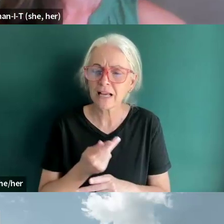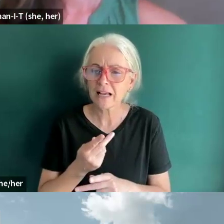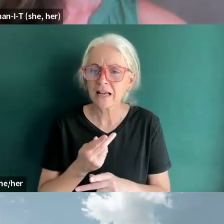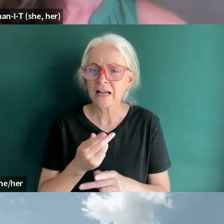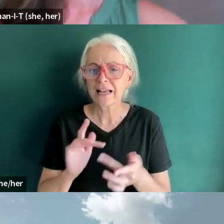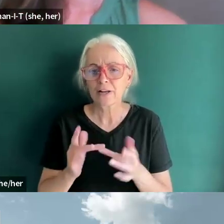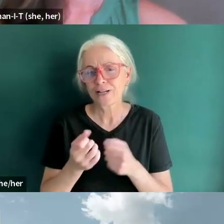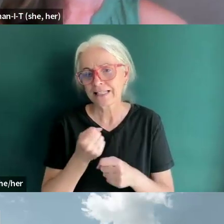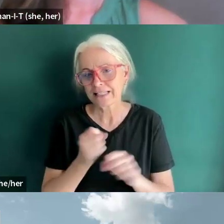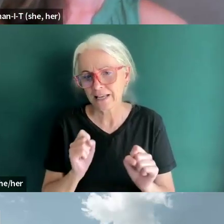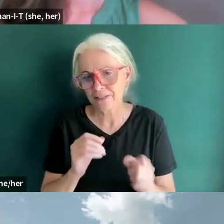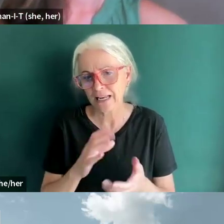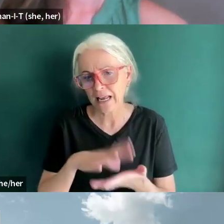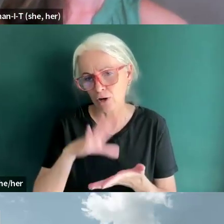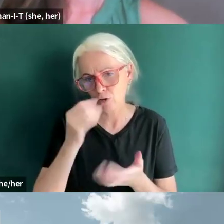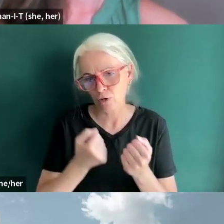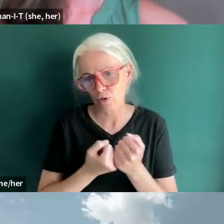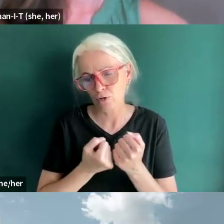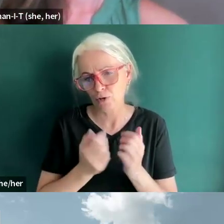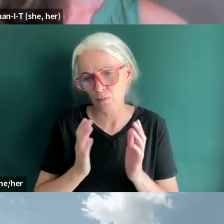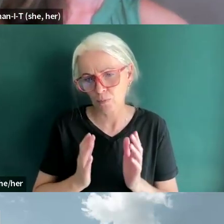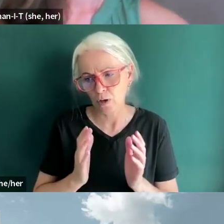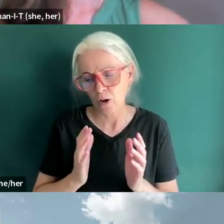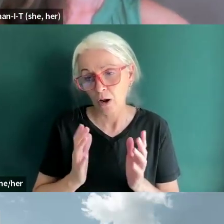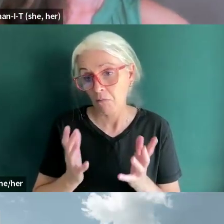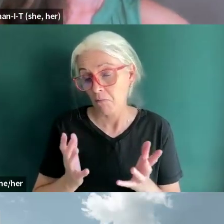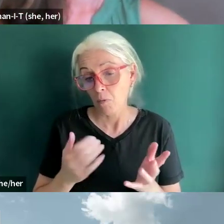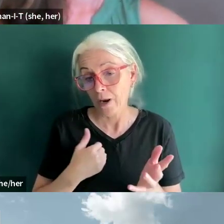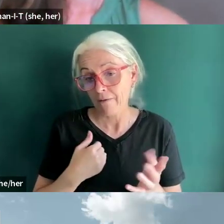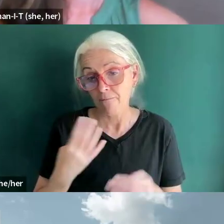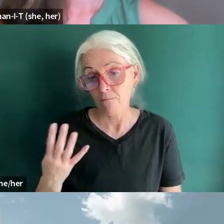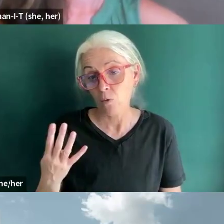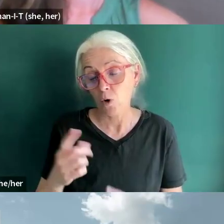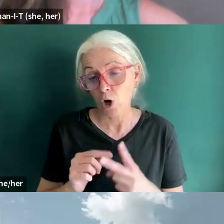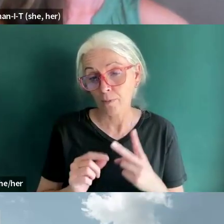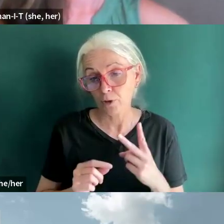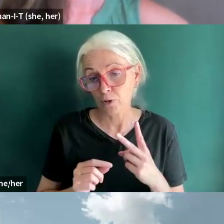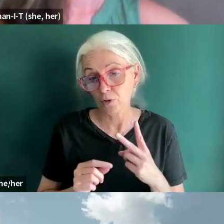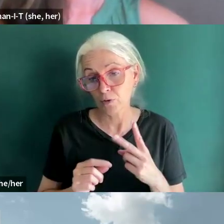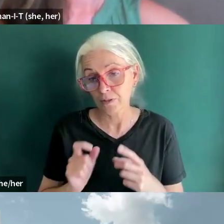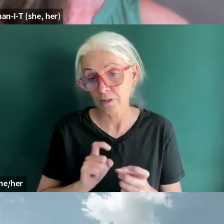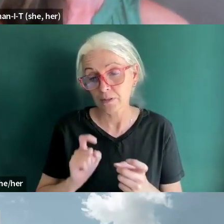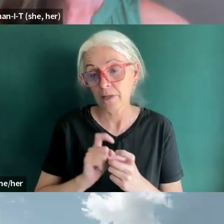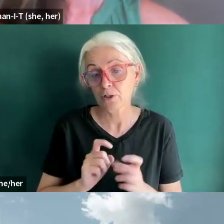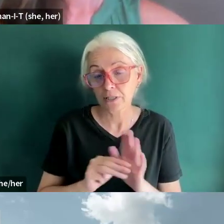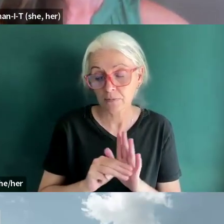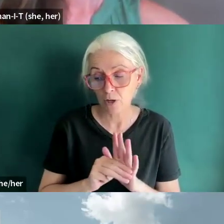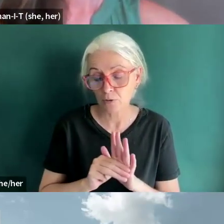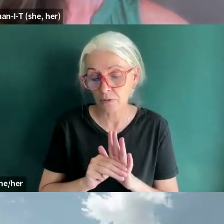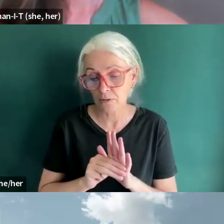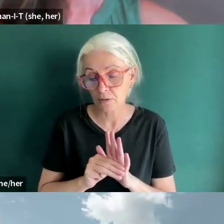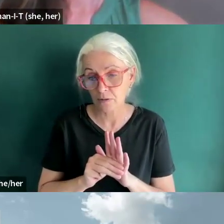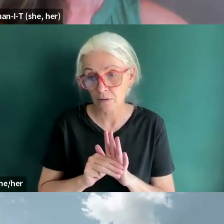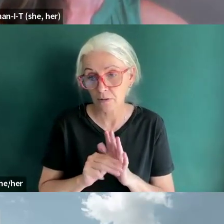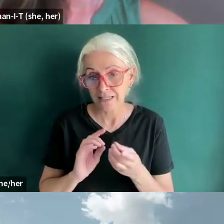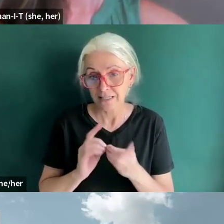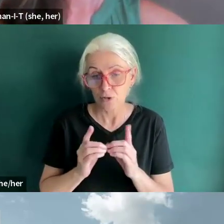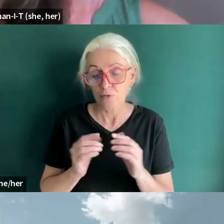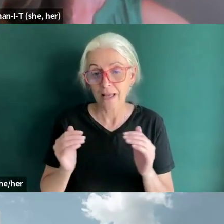safety, and learner support. Besides that, we have 4 optional specialized modules. Digital equity and